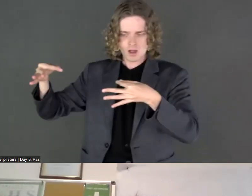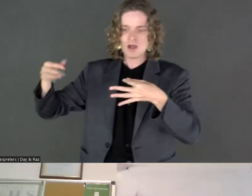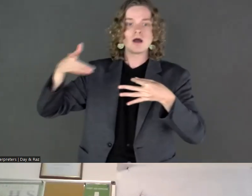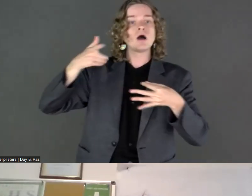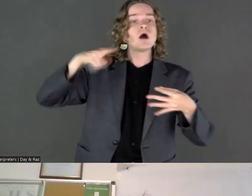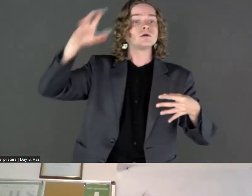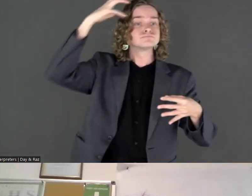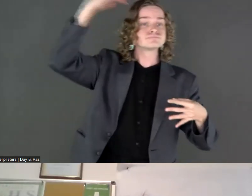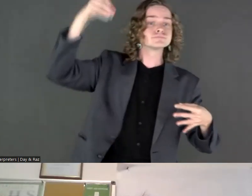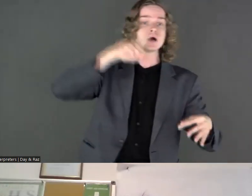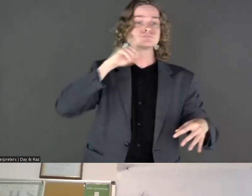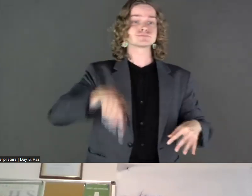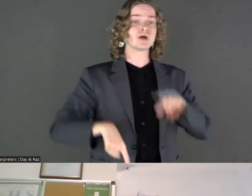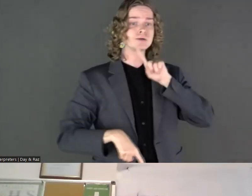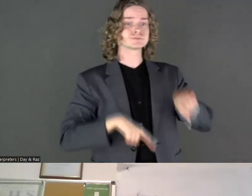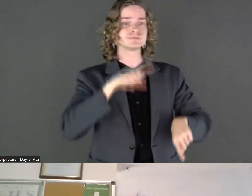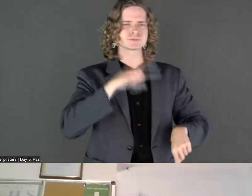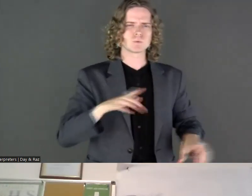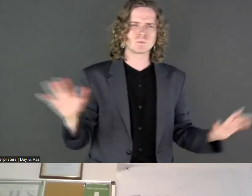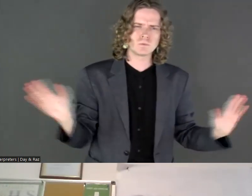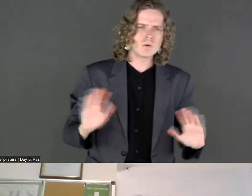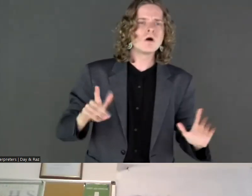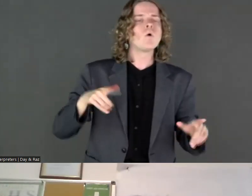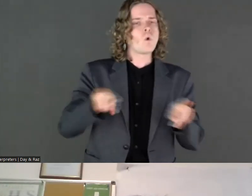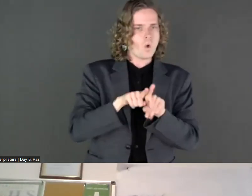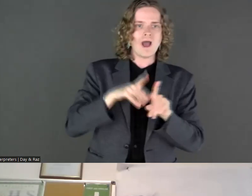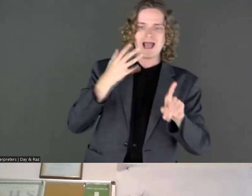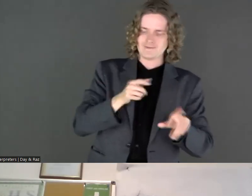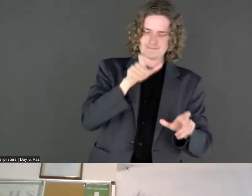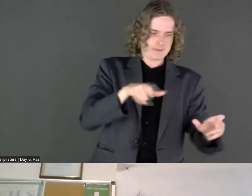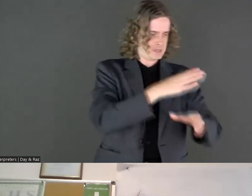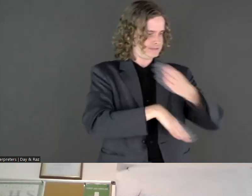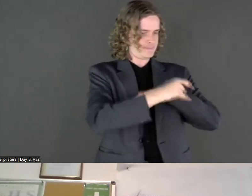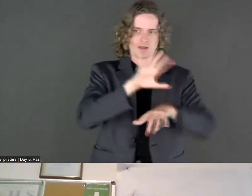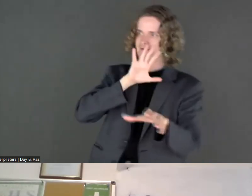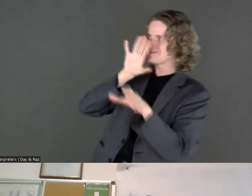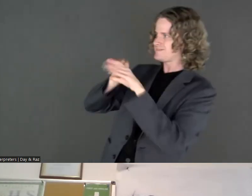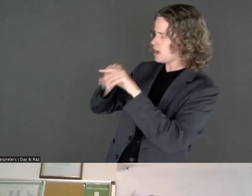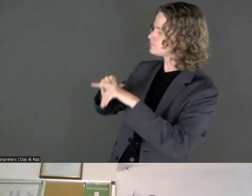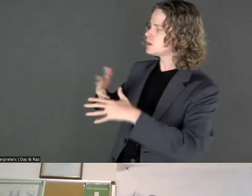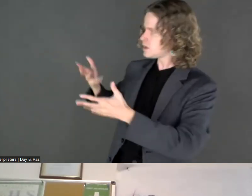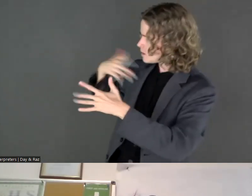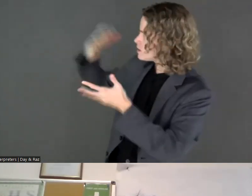which we are discussing now, we are talking about this from the very first days of the war. Why is